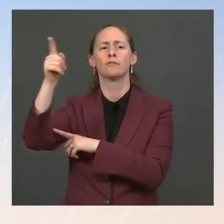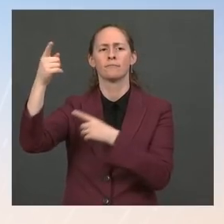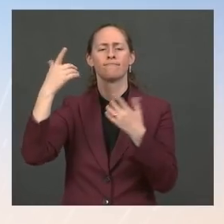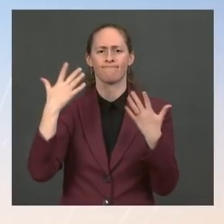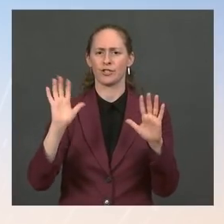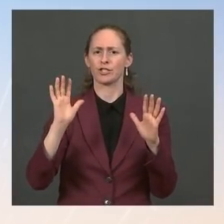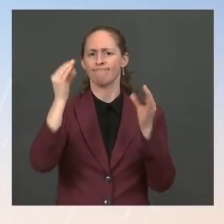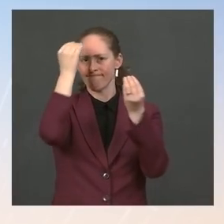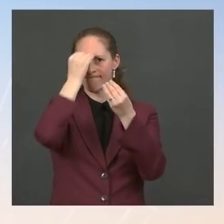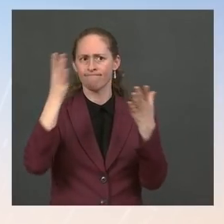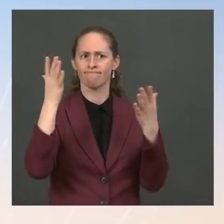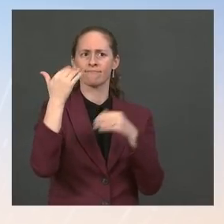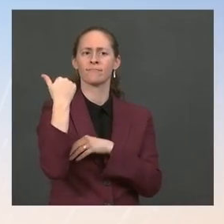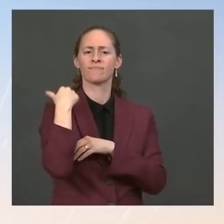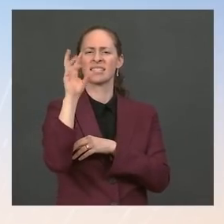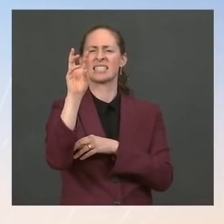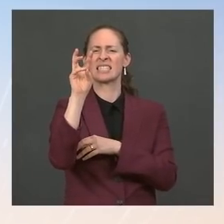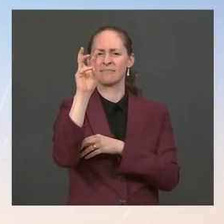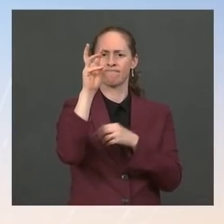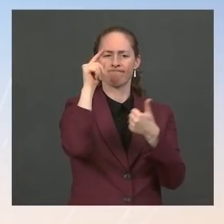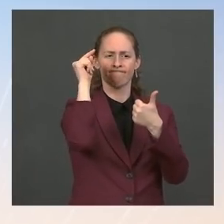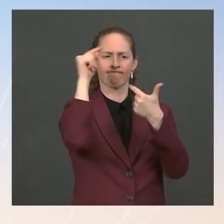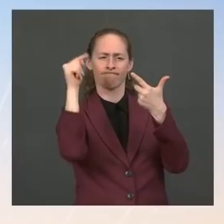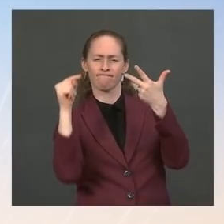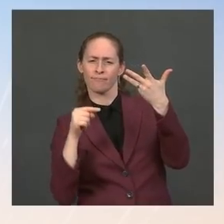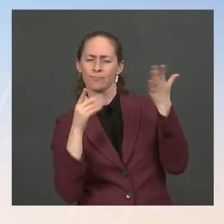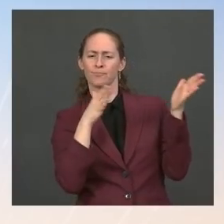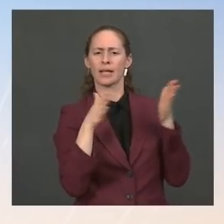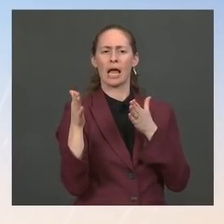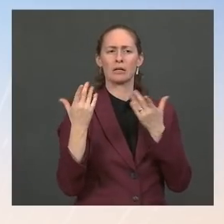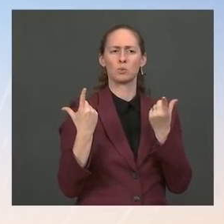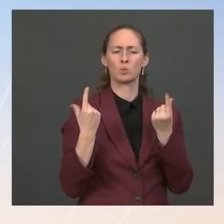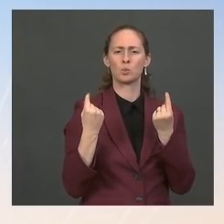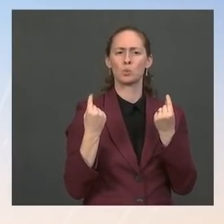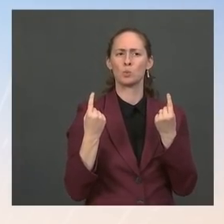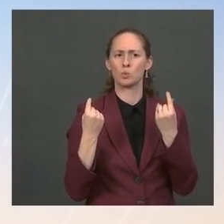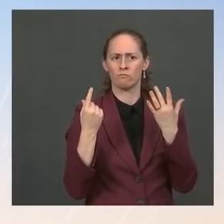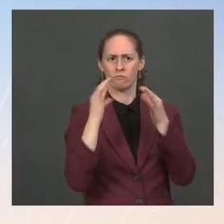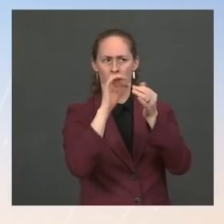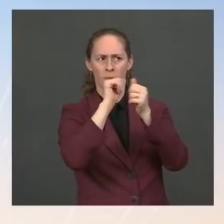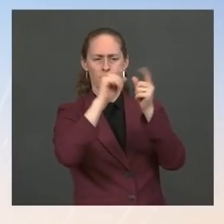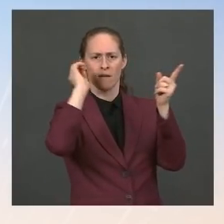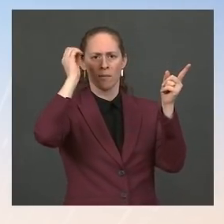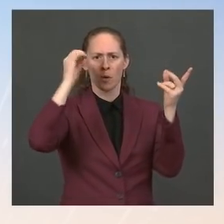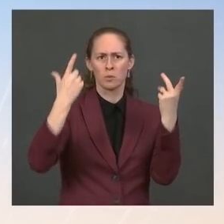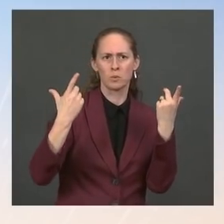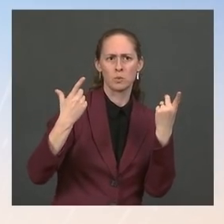pursuant to the President's executive order in September. And I know you've been asking when we would take some action pursuant to that executive order,